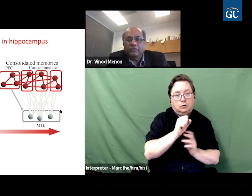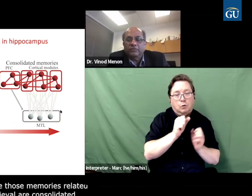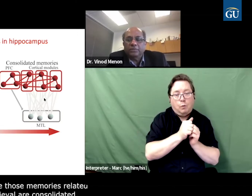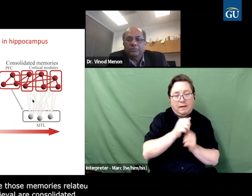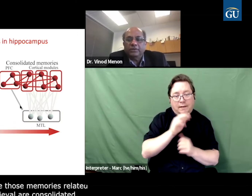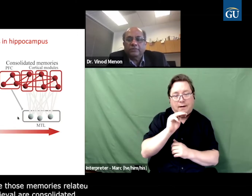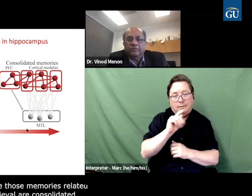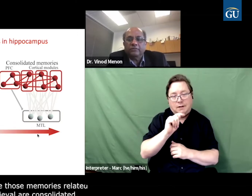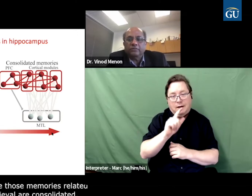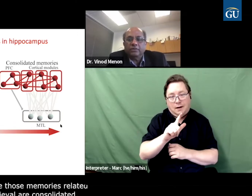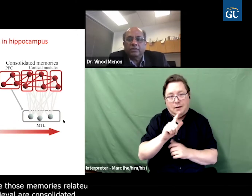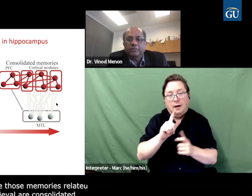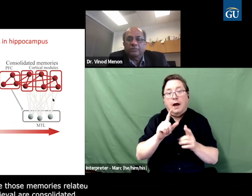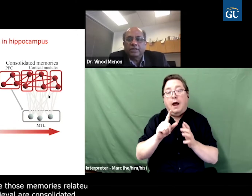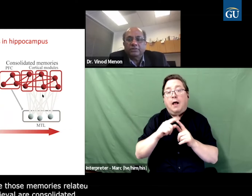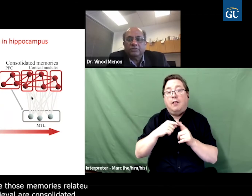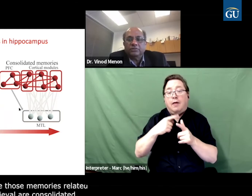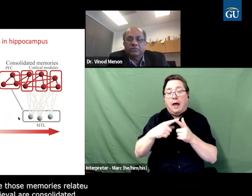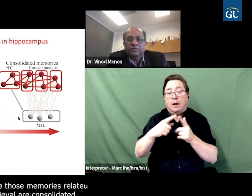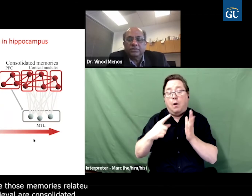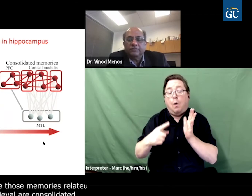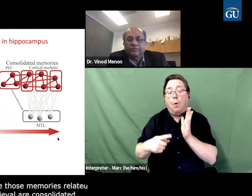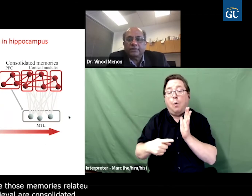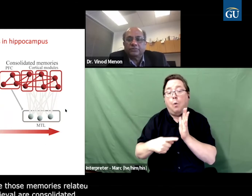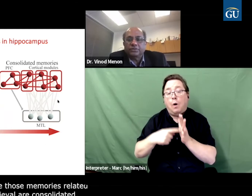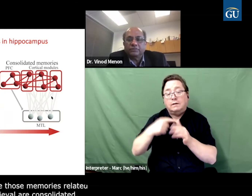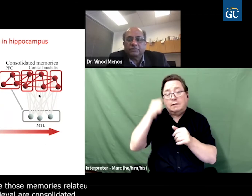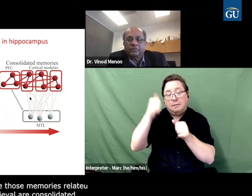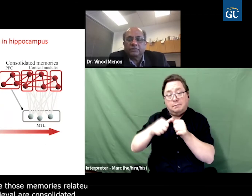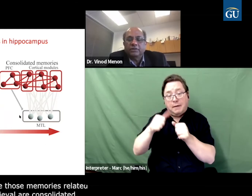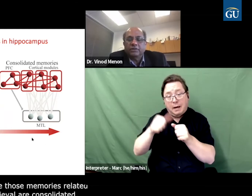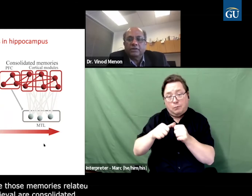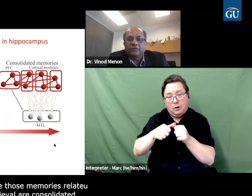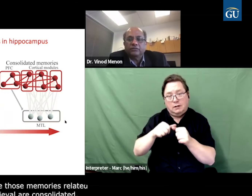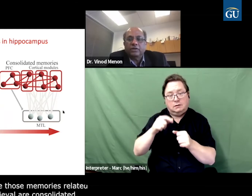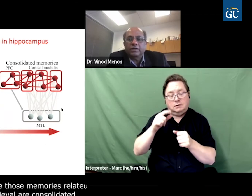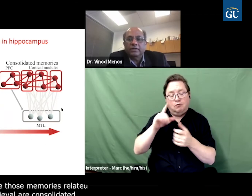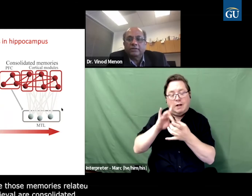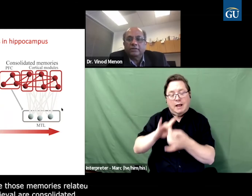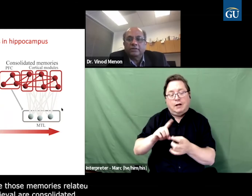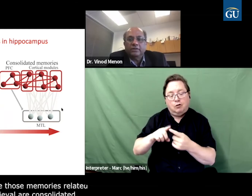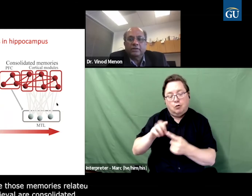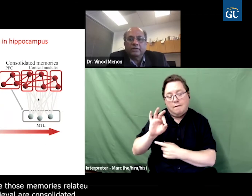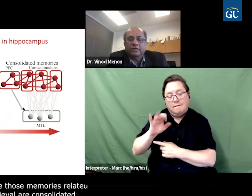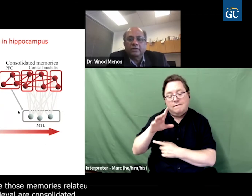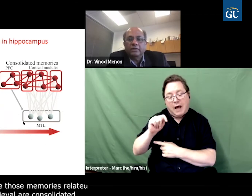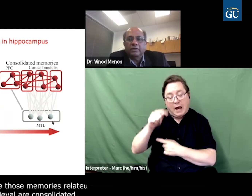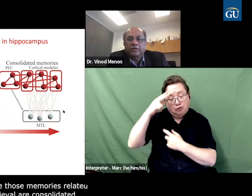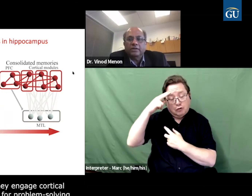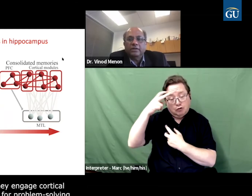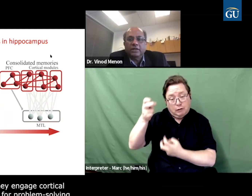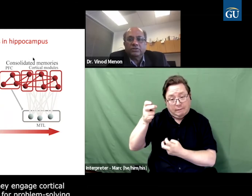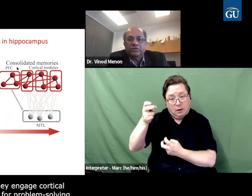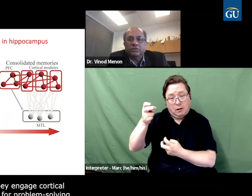and then once those memories related to retrieve fact retrieval are consolidated